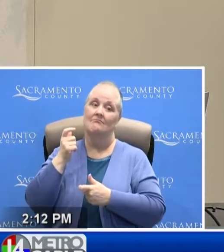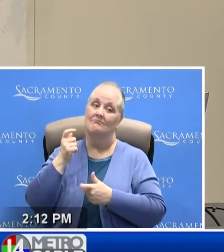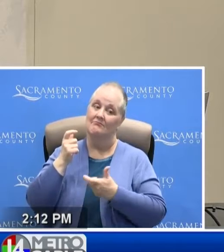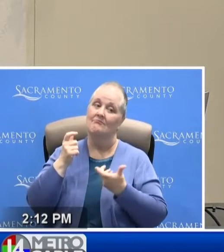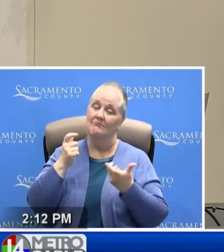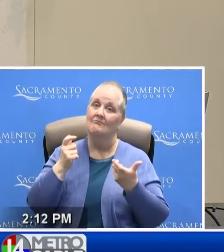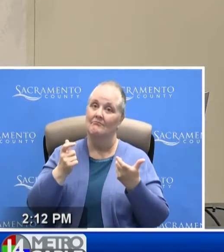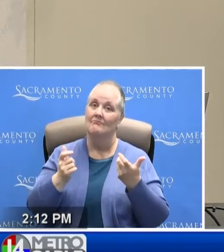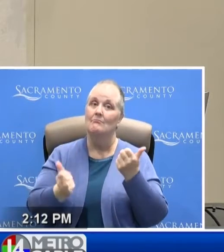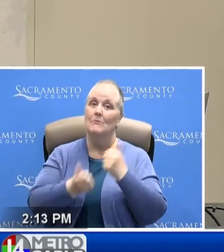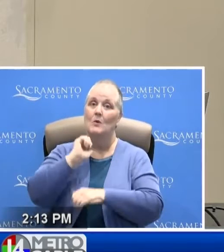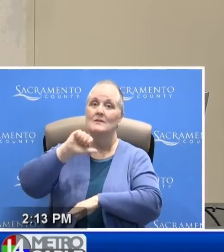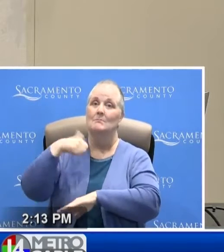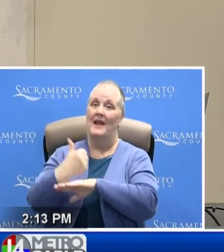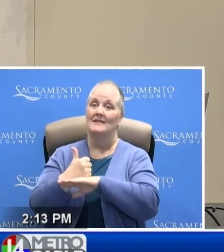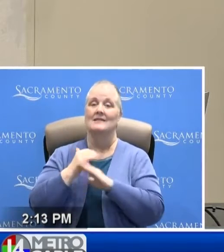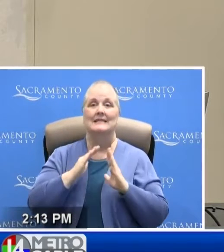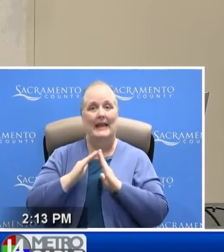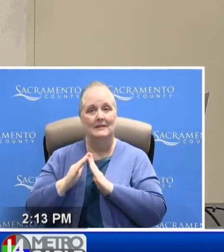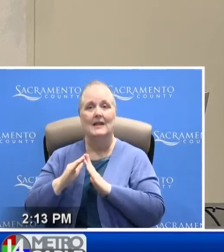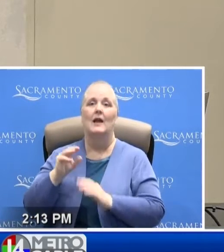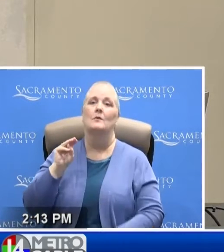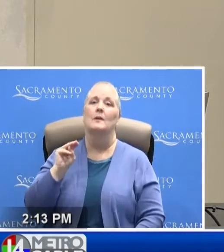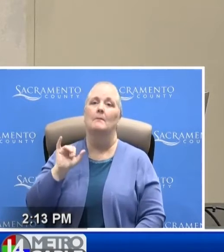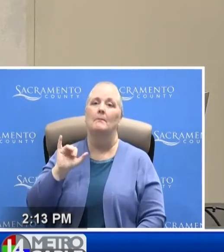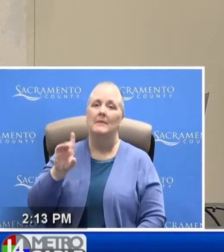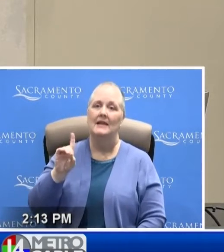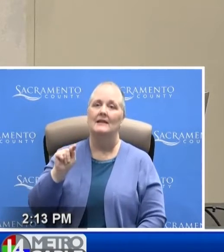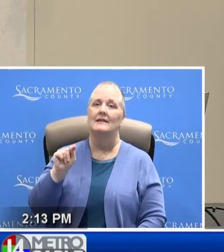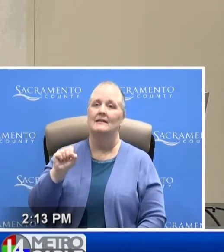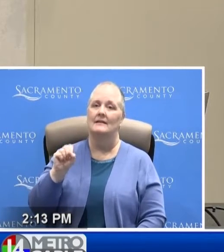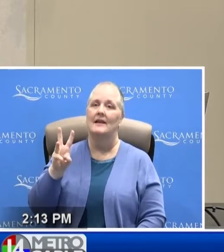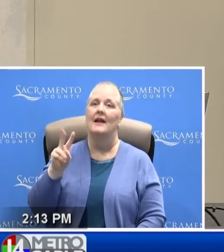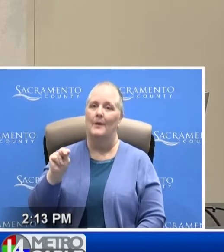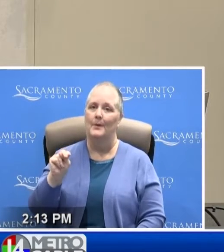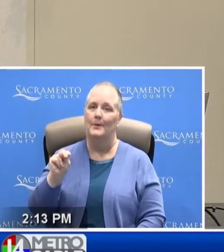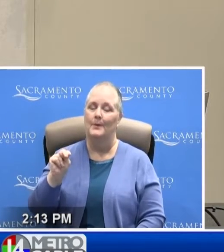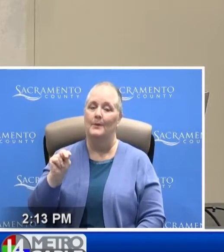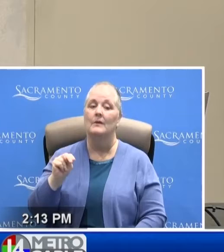based in the downtown midtown, with a certain much smaller